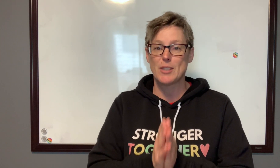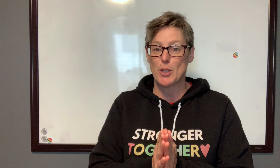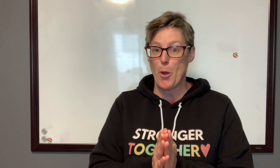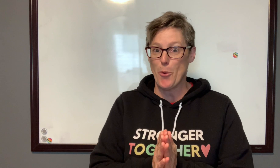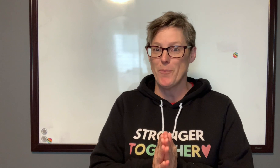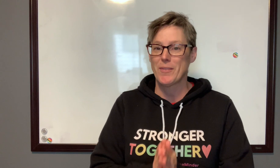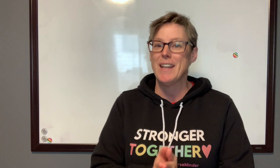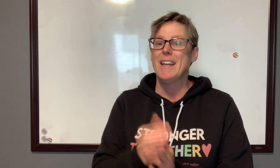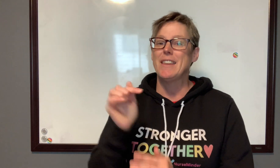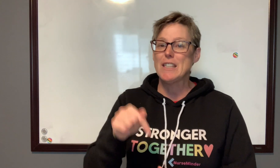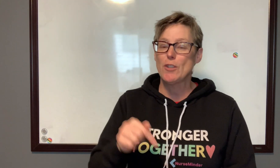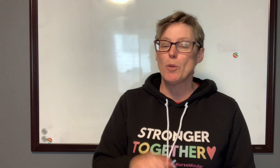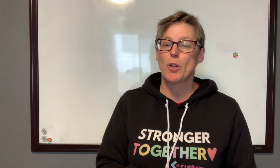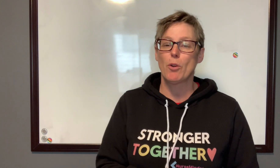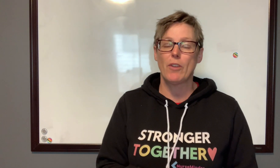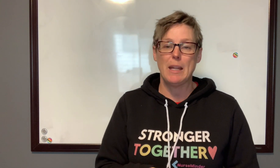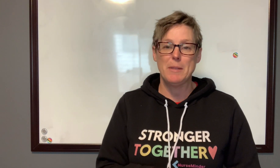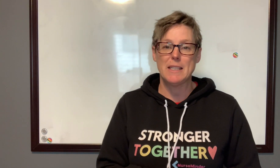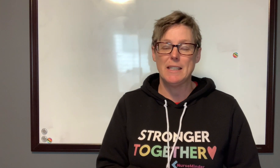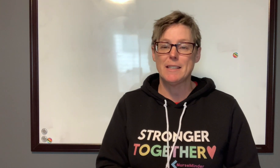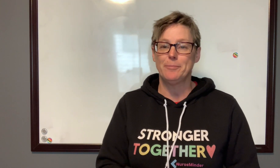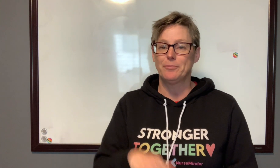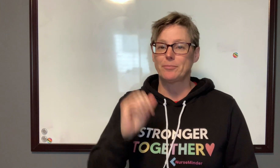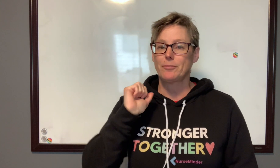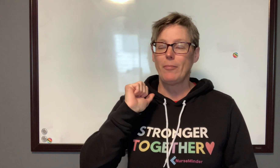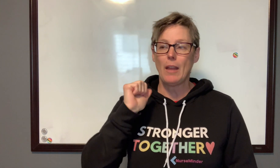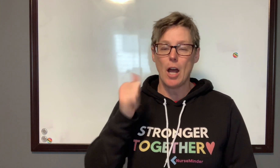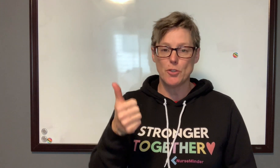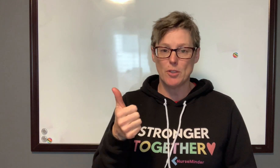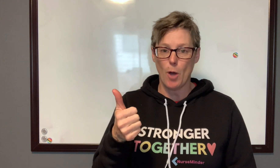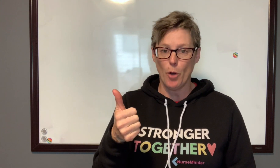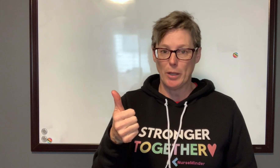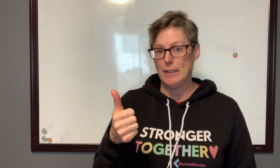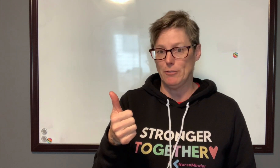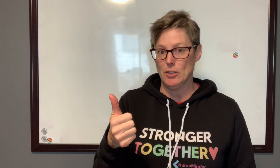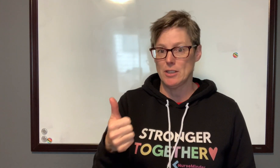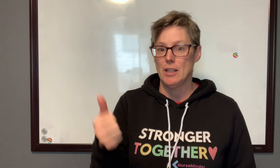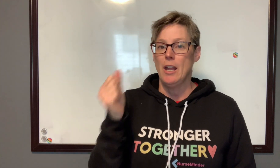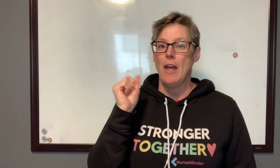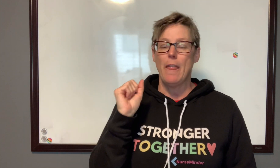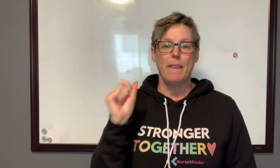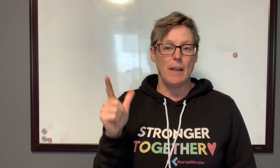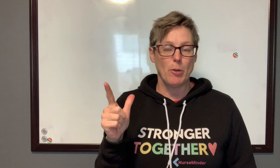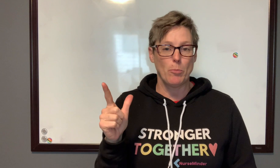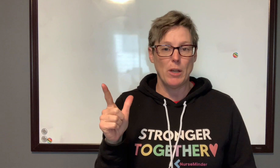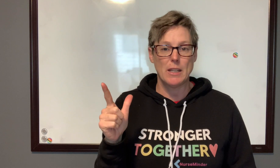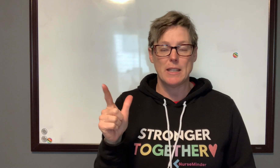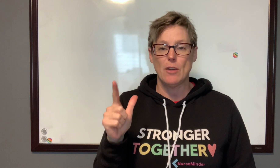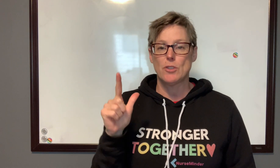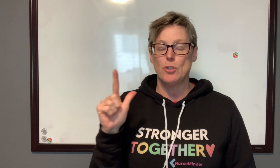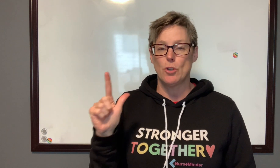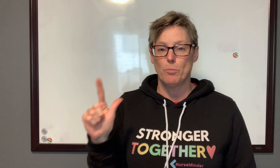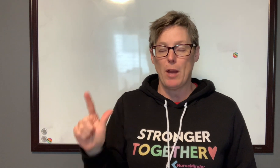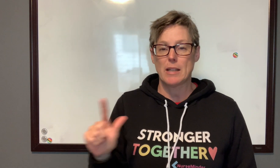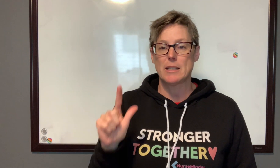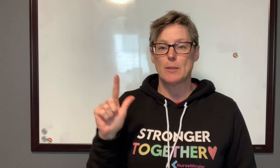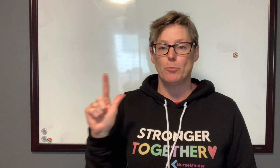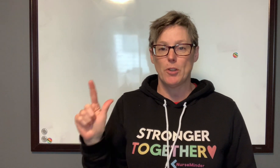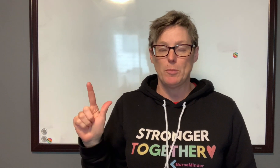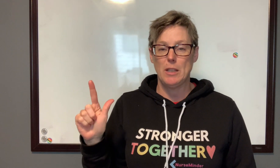so in this video we're going to go over abc's i'll do them all quickly first and then i'm going to break it down so you can